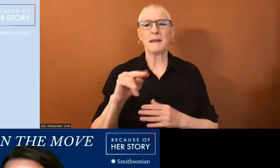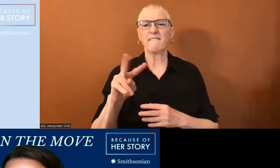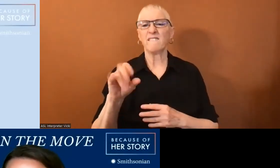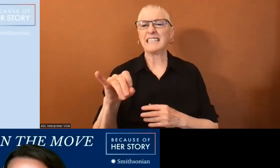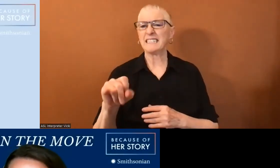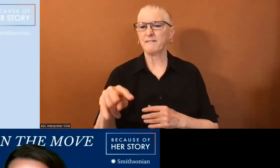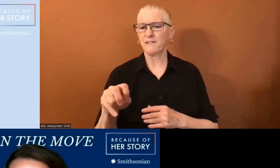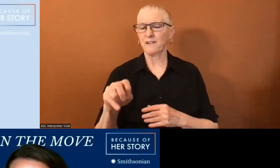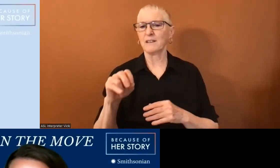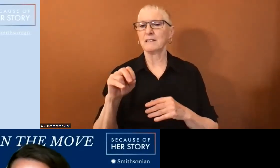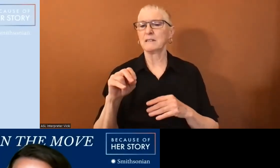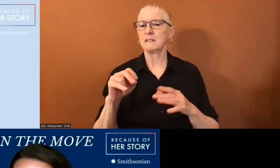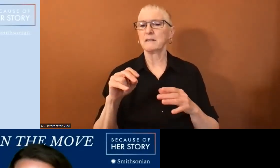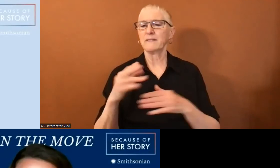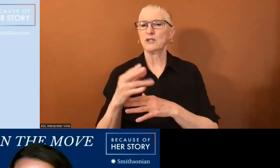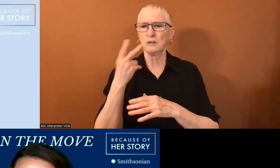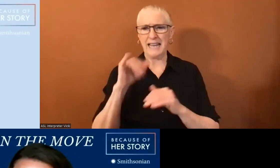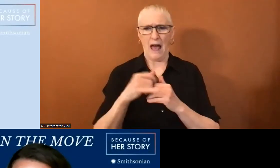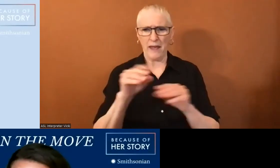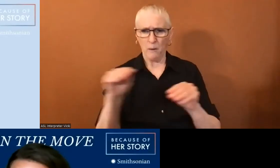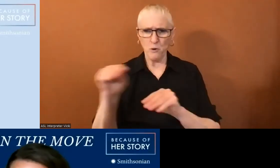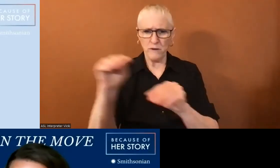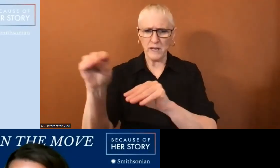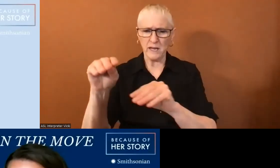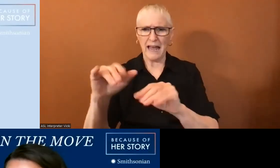to work with to see how they're moving and distributing themselves in a system that